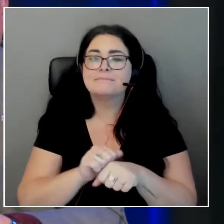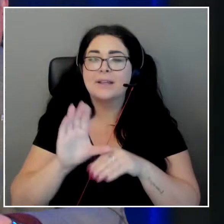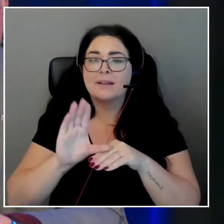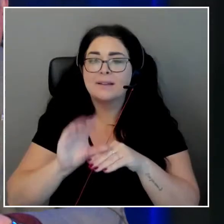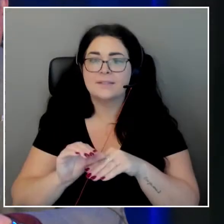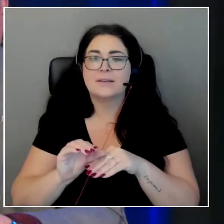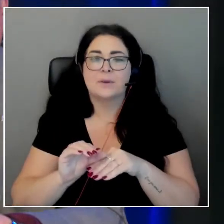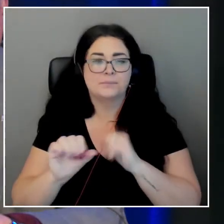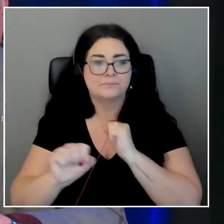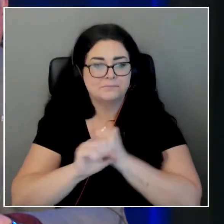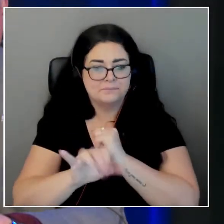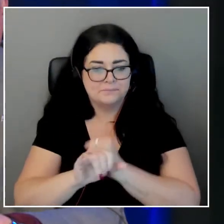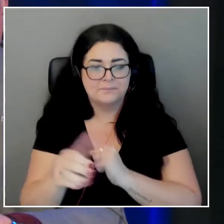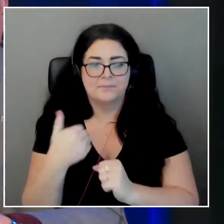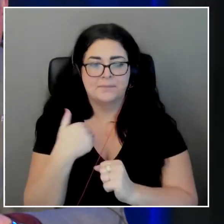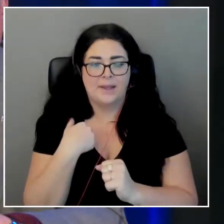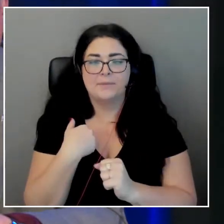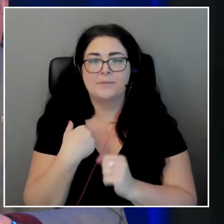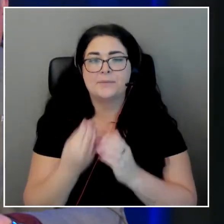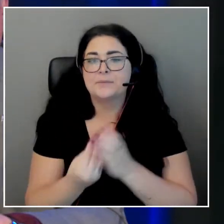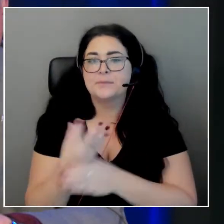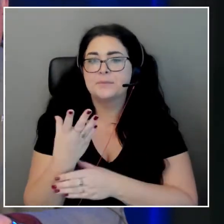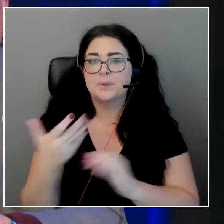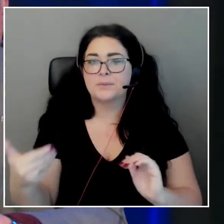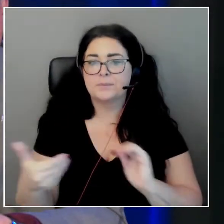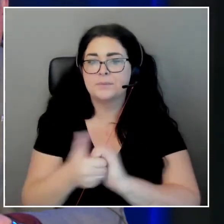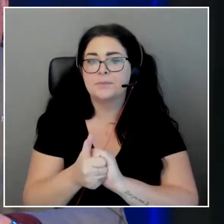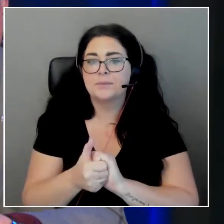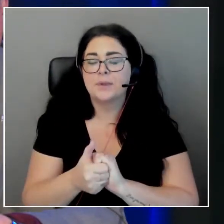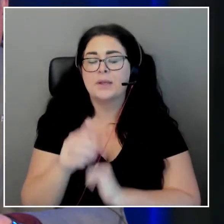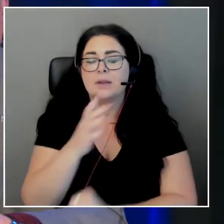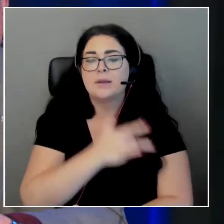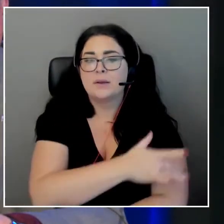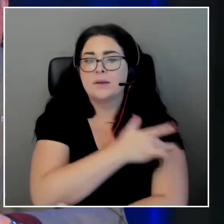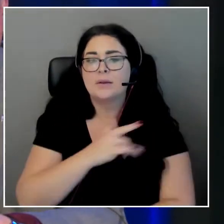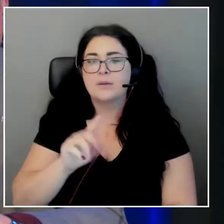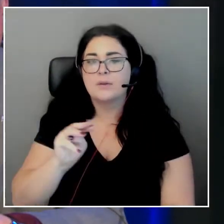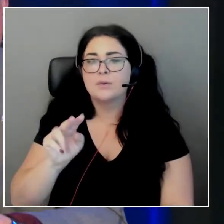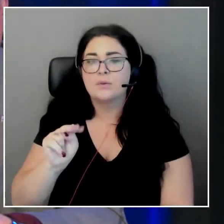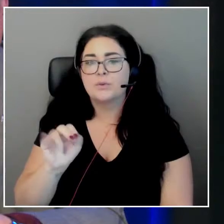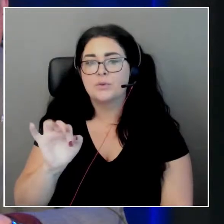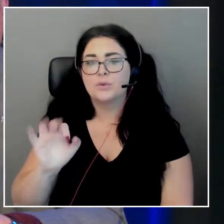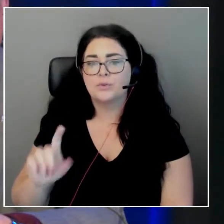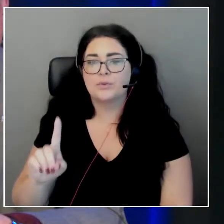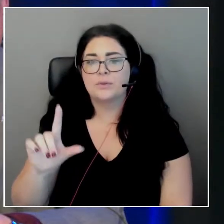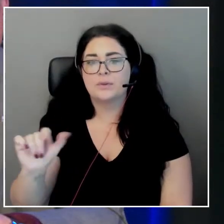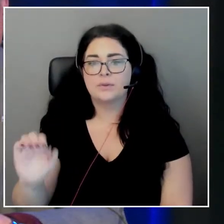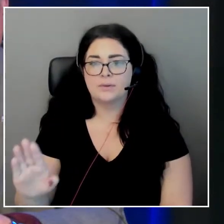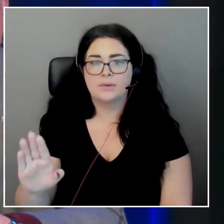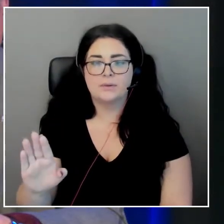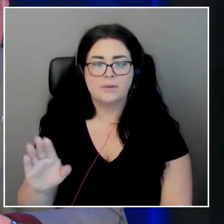In the spring, we partnered with the Province of Newfoundland and Labrador as part of their Come Home Year activities and offered